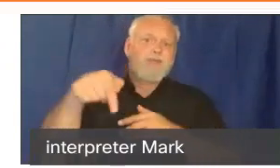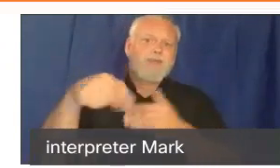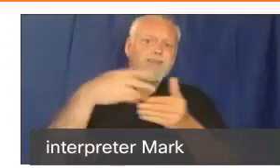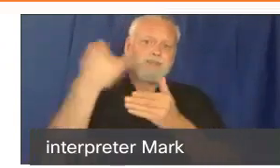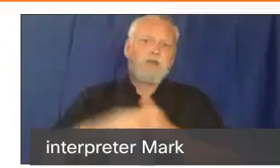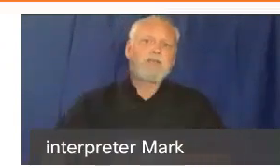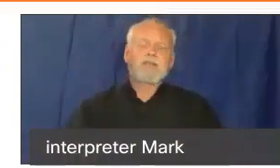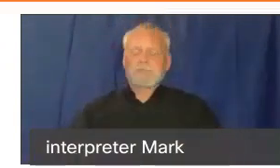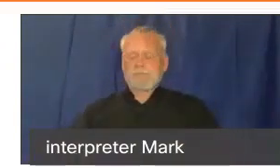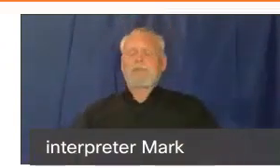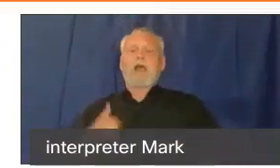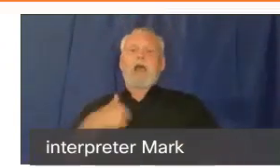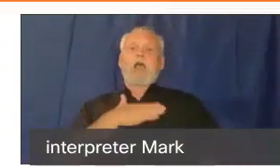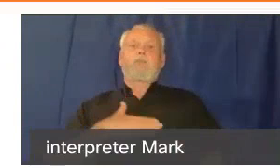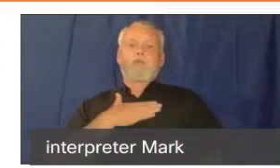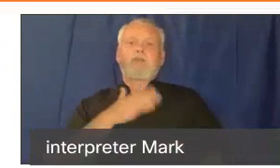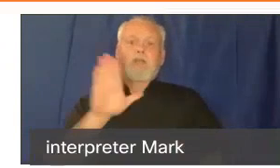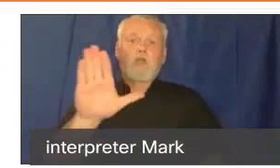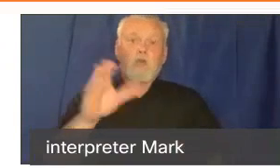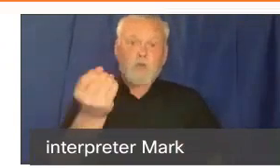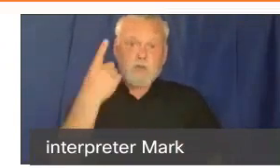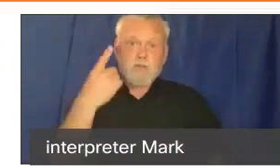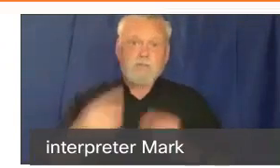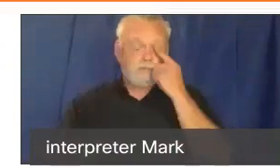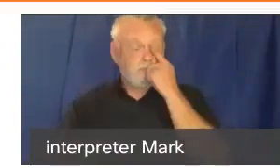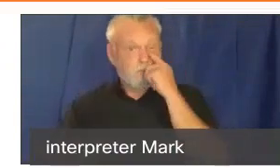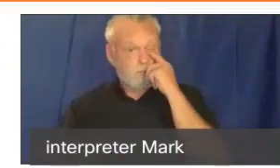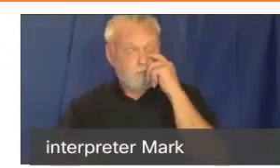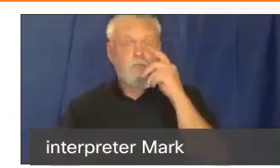So I do appreciate your understanding and I do appreciate your collaboration with the doc.